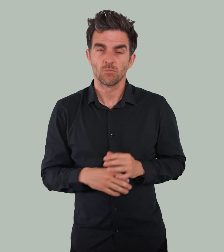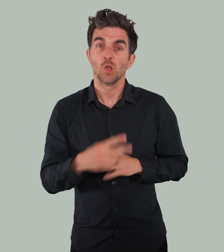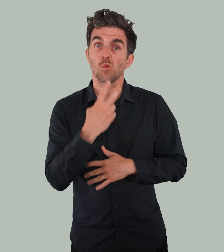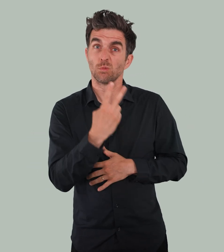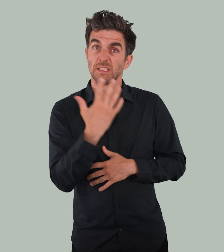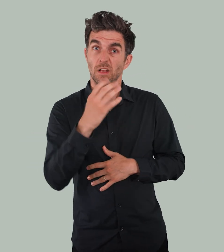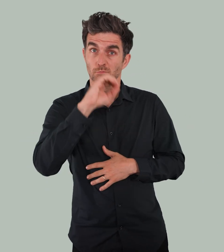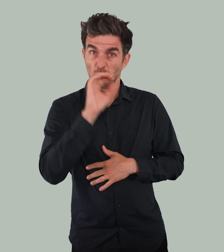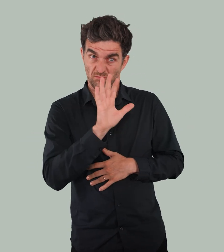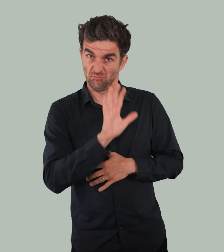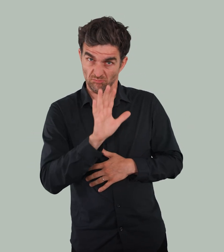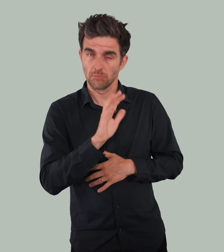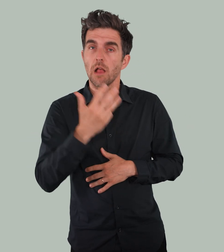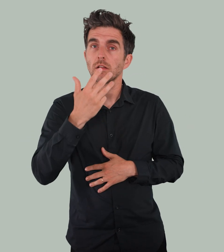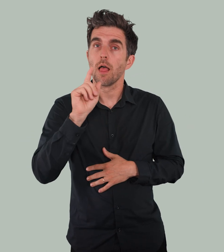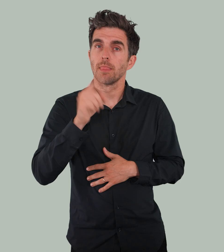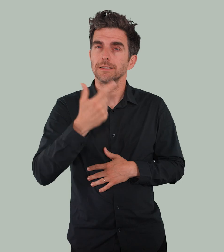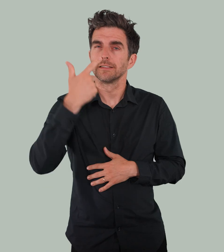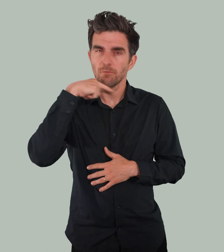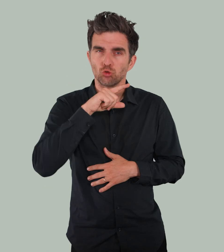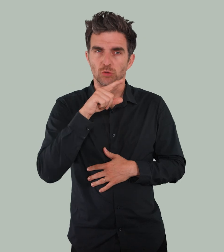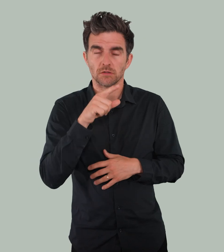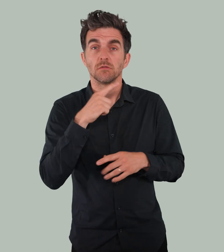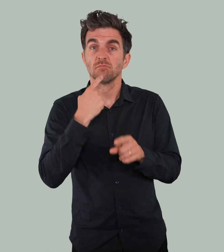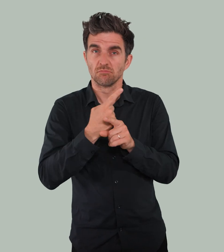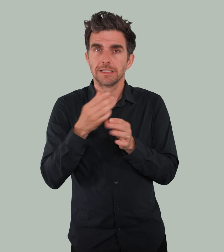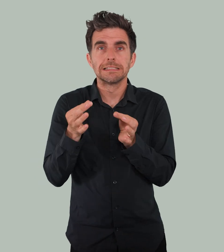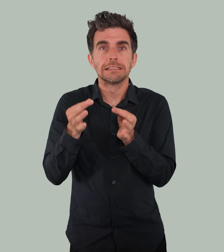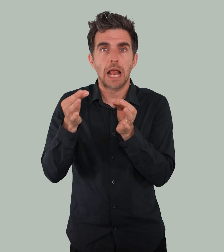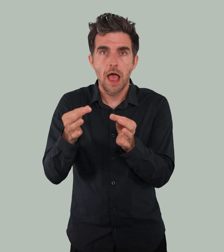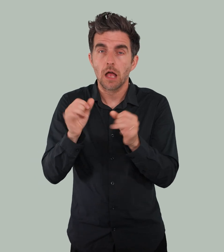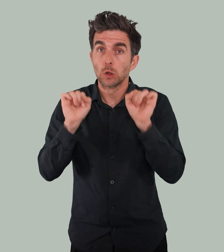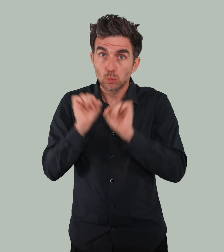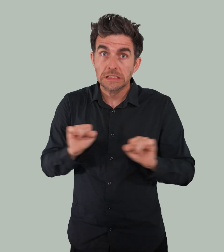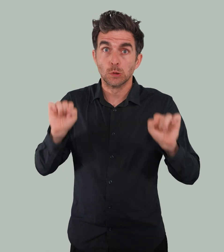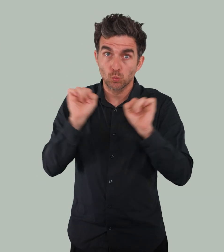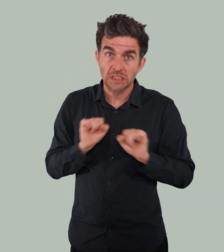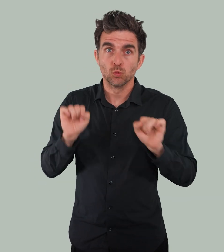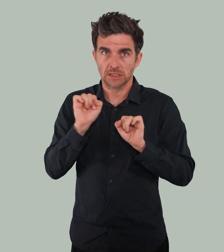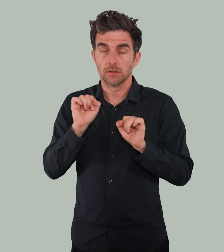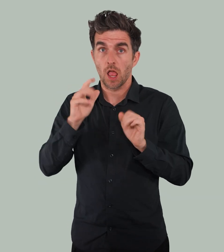Around 25% (~9,700) refer to delays and waiting times, often alongside